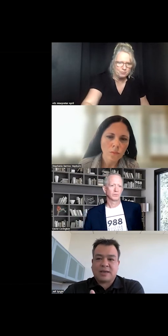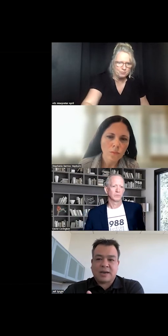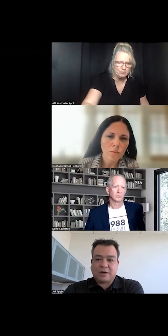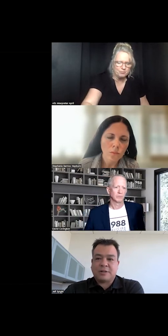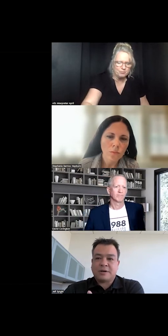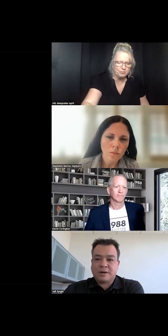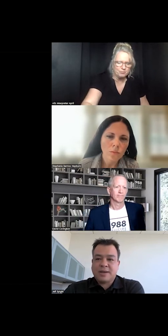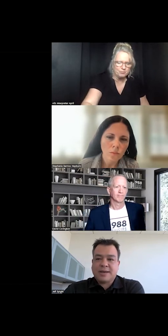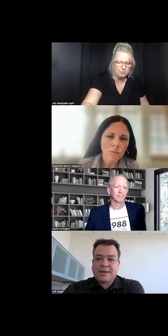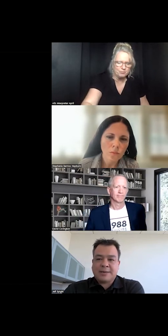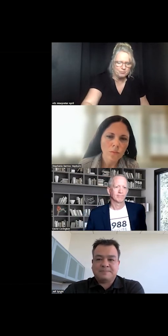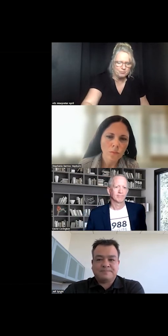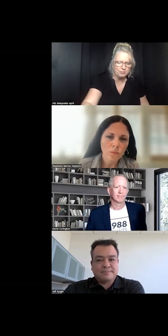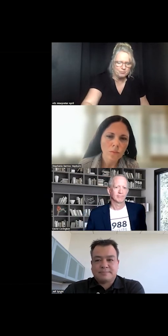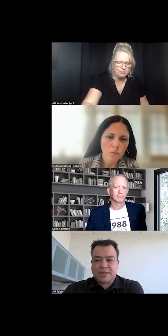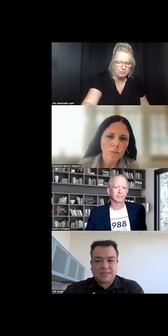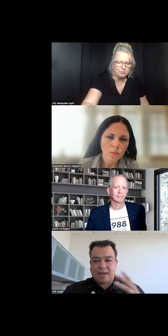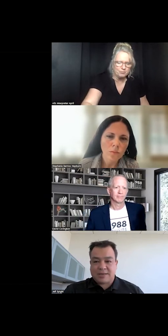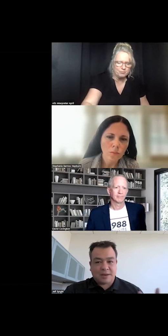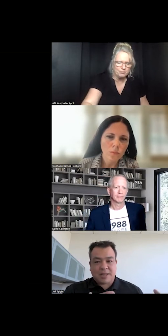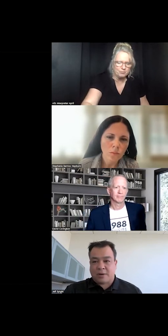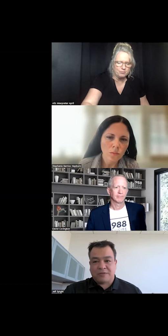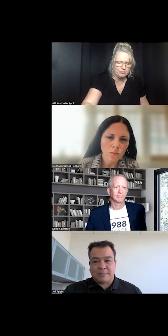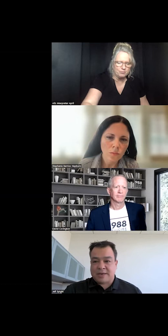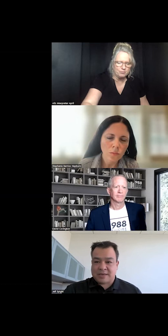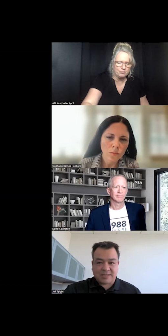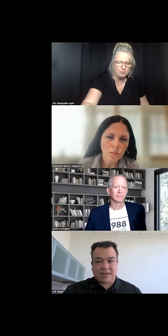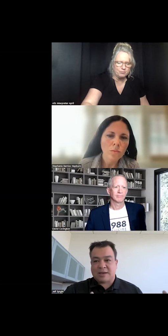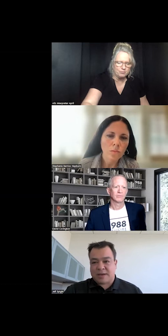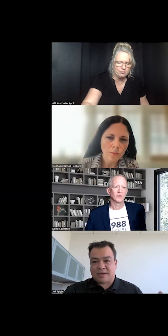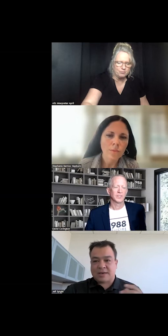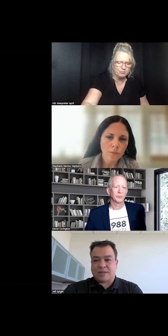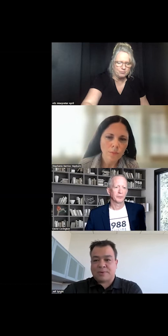IT EARLIER. BUT AGAIN, TALKING THE WHOLE FAMILY. NOT JUST THE KID. GOT TO TALK ABOUT THE PARENTS.